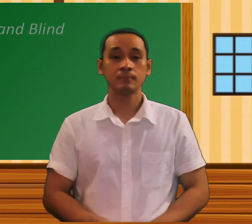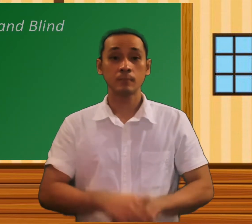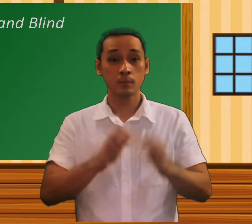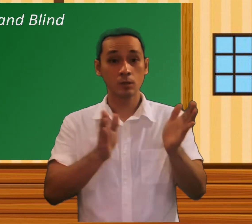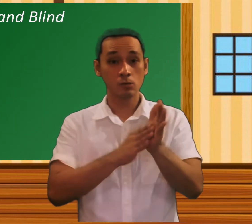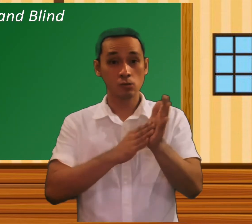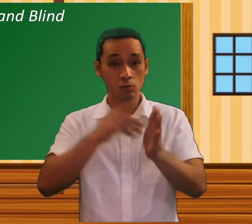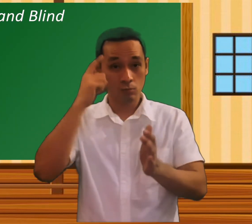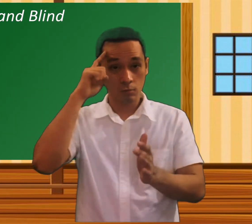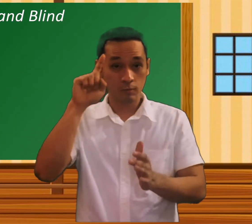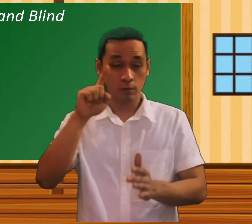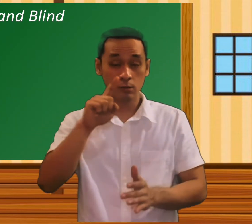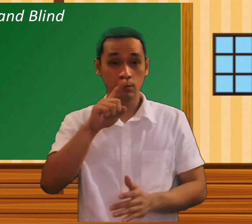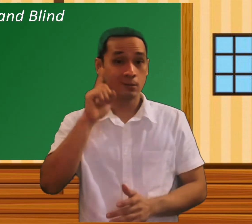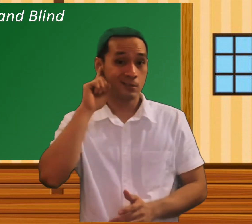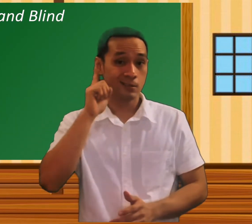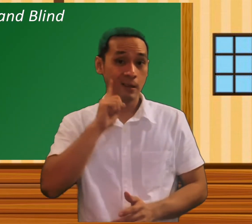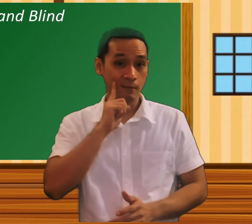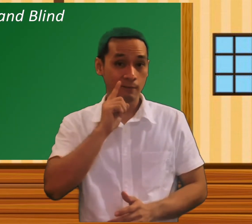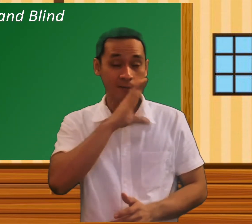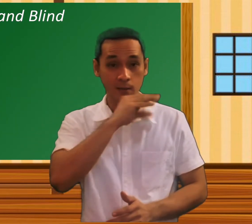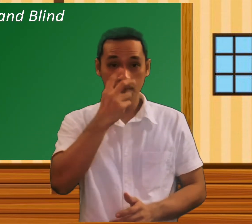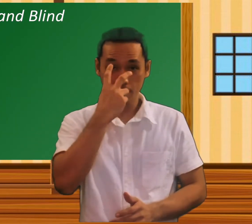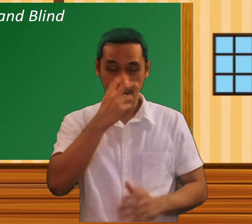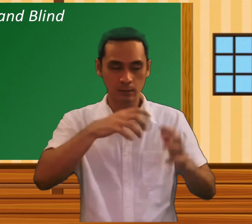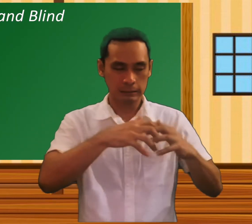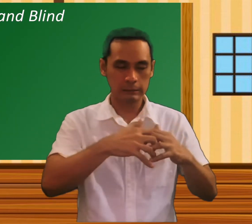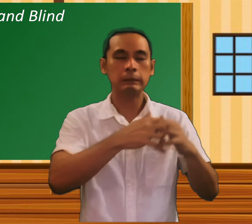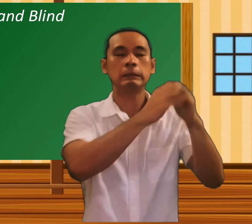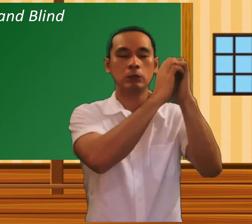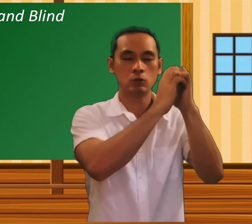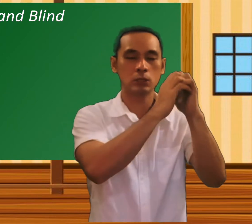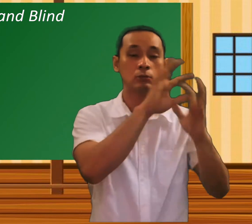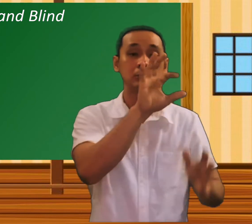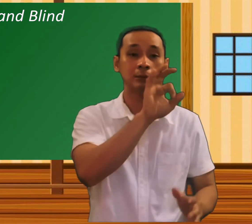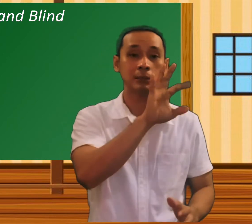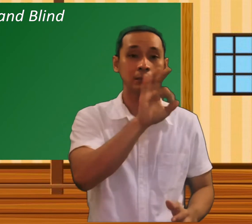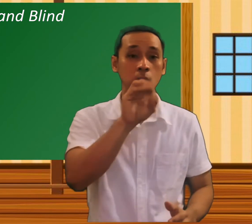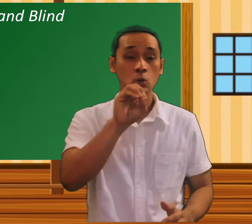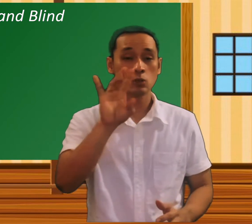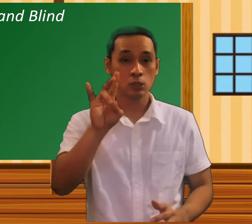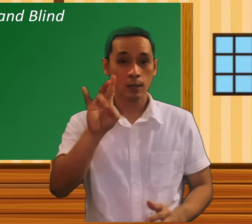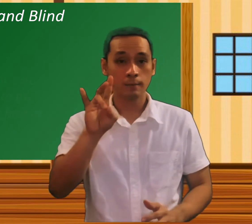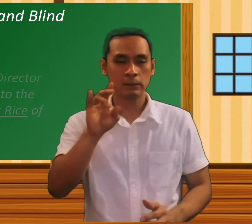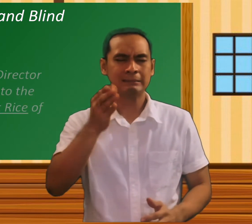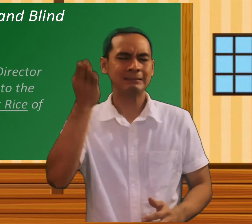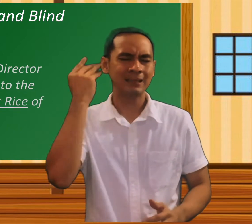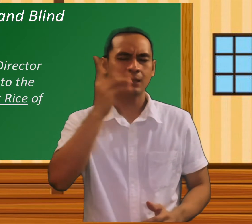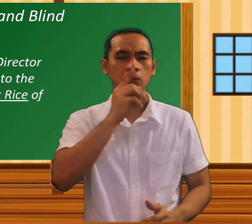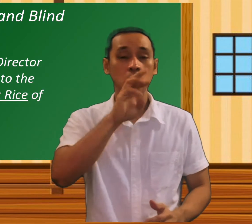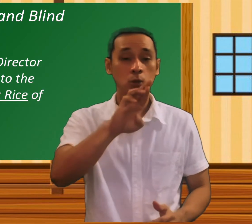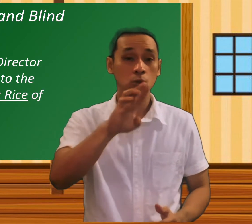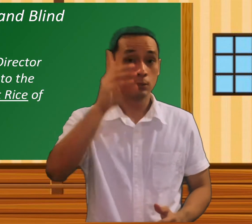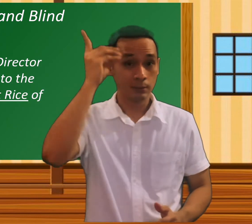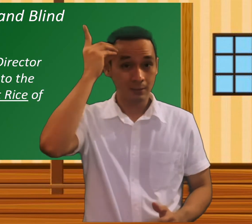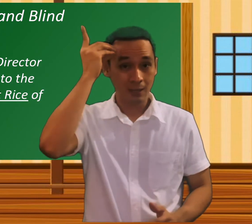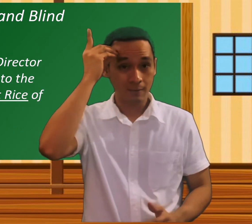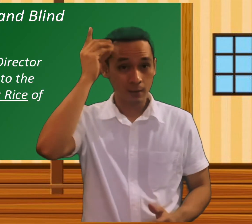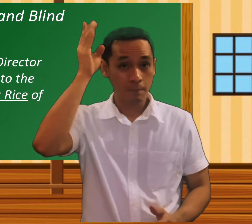school for the deaf and blind was established in 1907 when dr david p barros